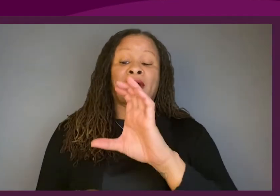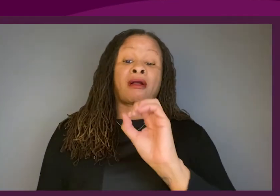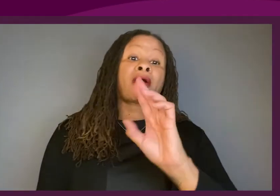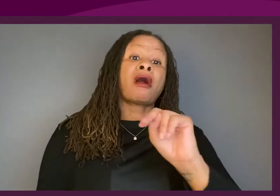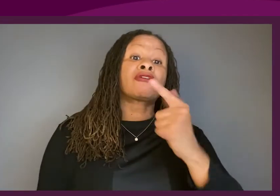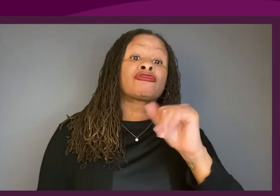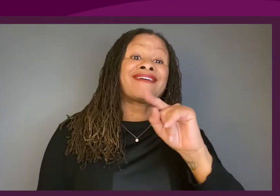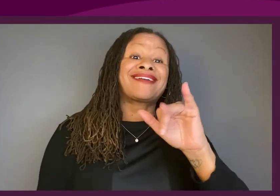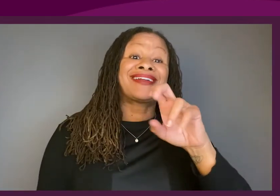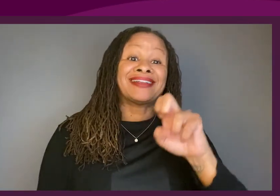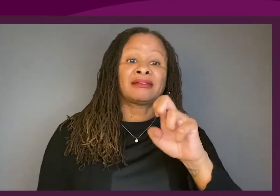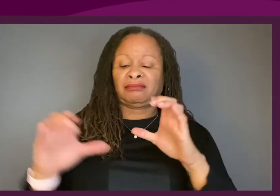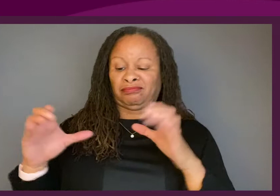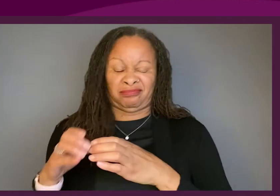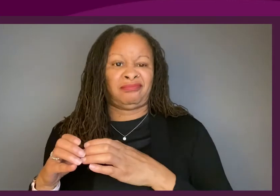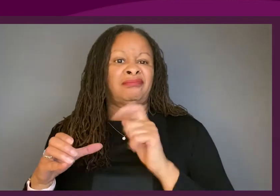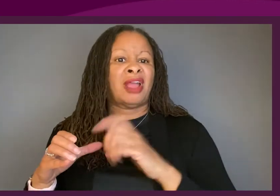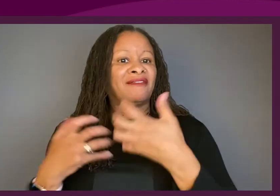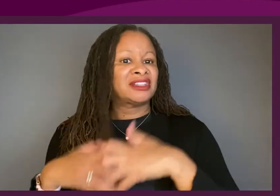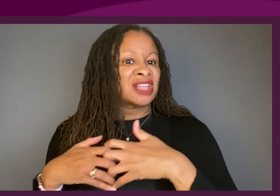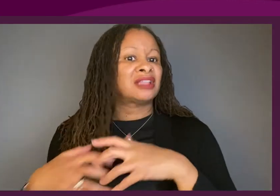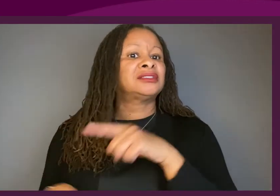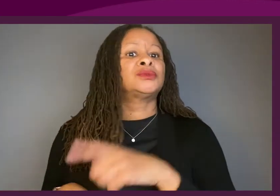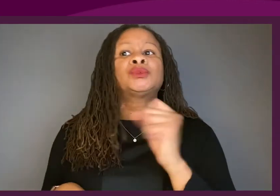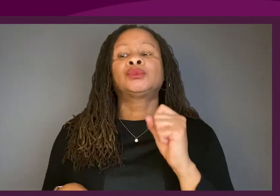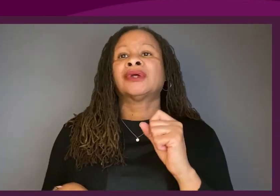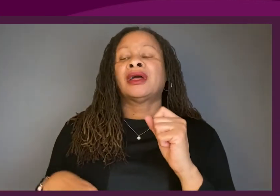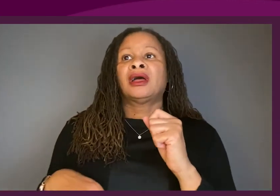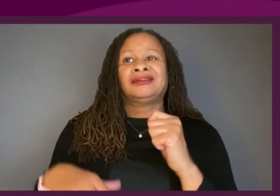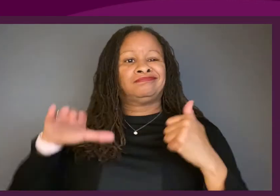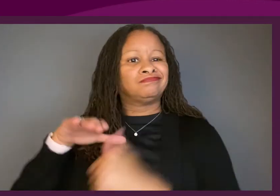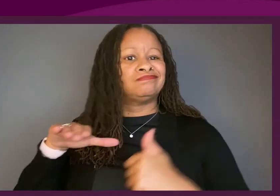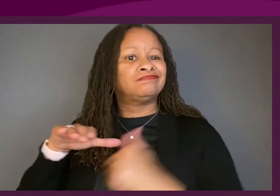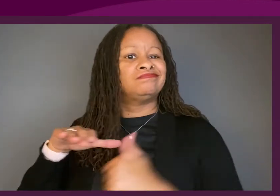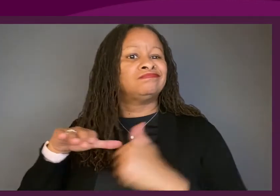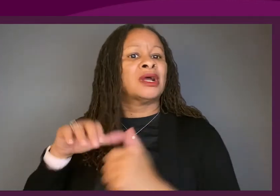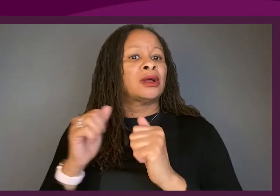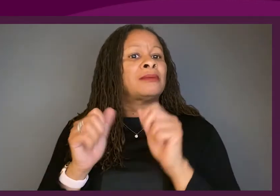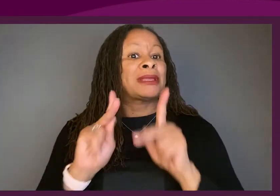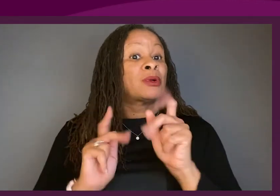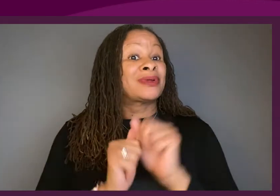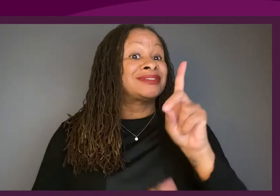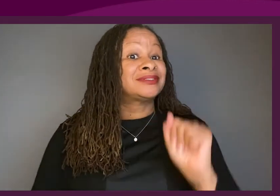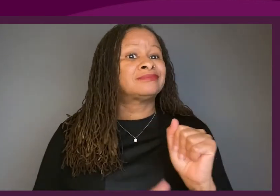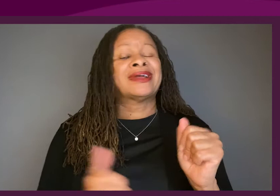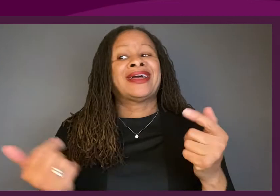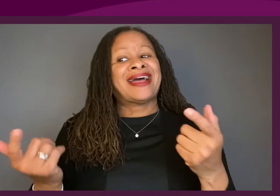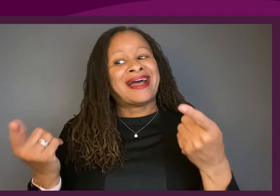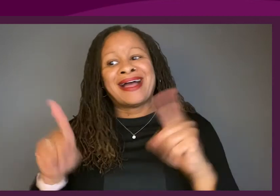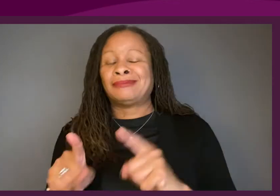The use of congregate facilities to house people with disabilities is something that